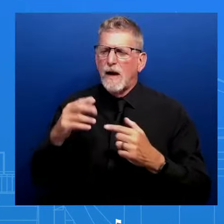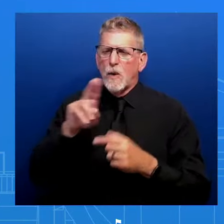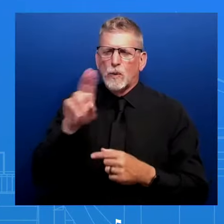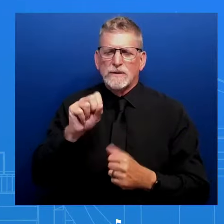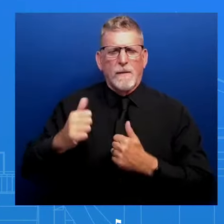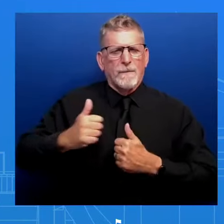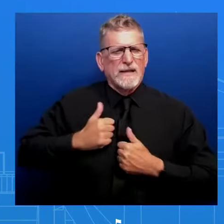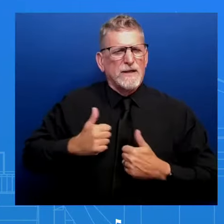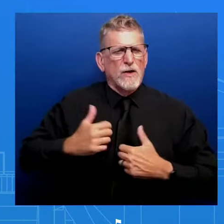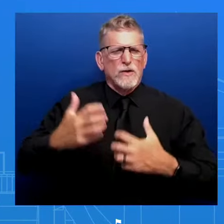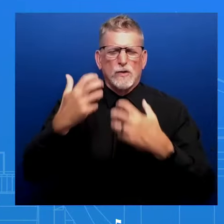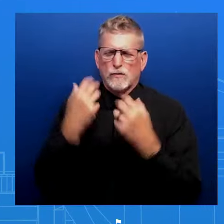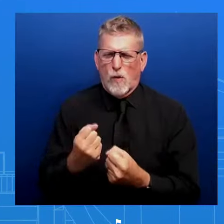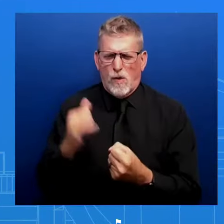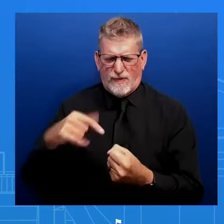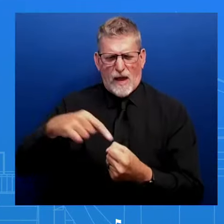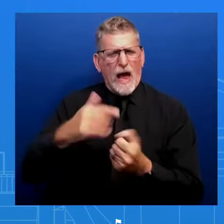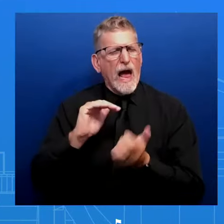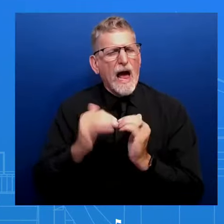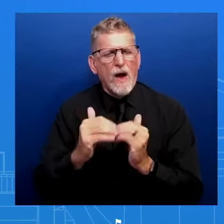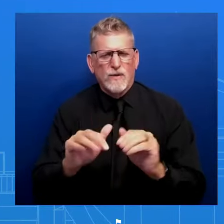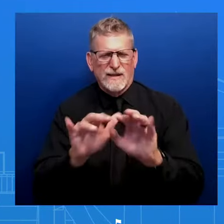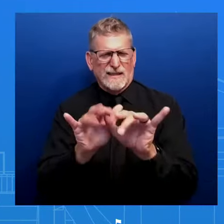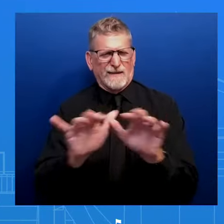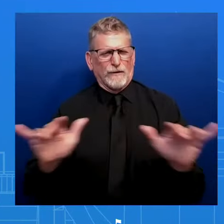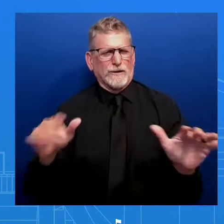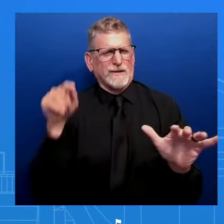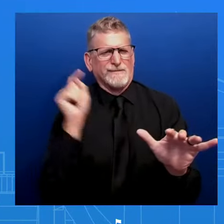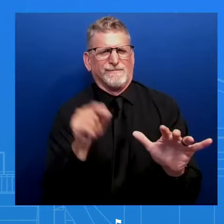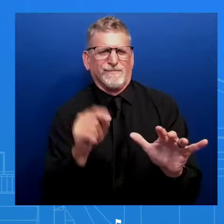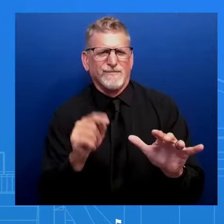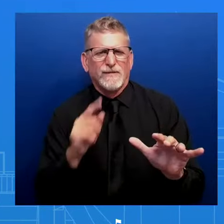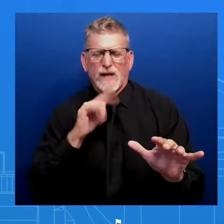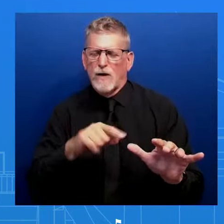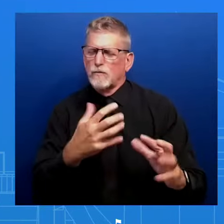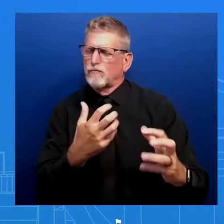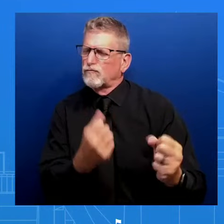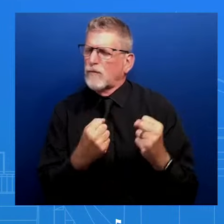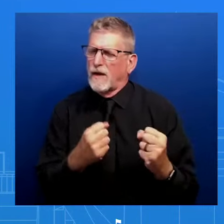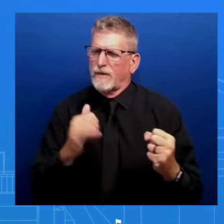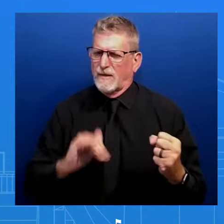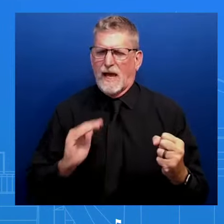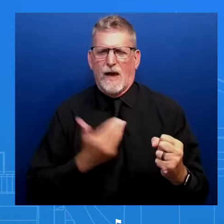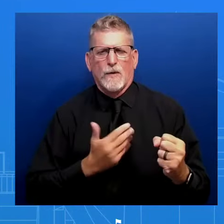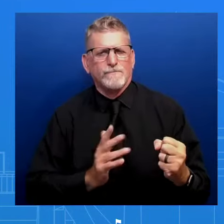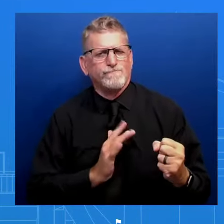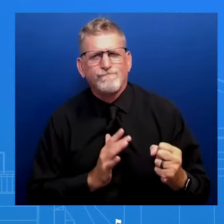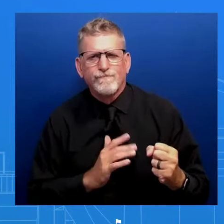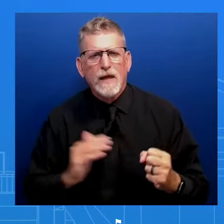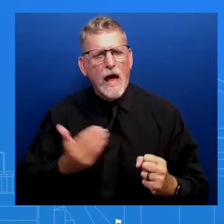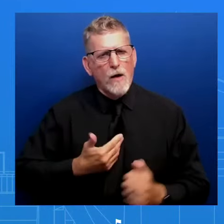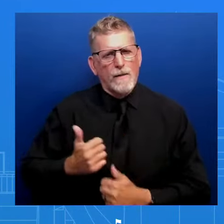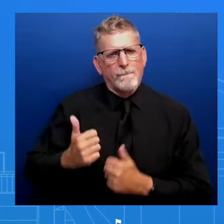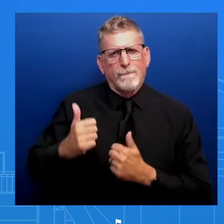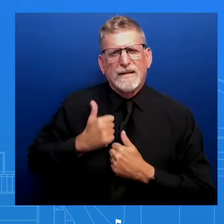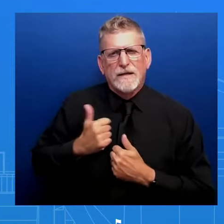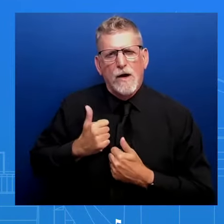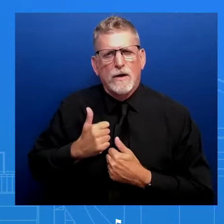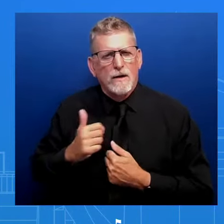It not only -- especially not as an all-volunteer force -- helps us better represent the American people that we serve and defend,